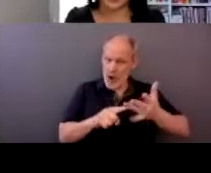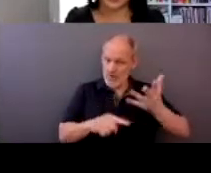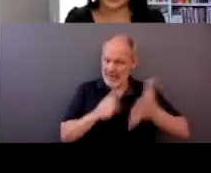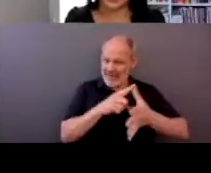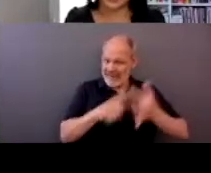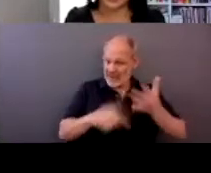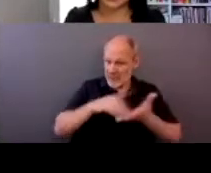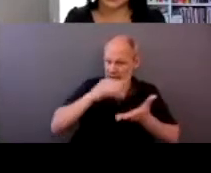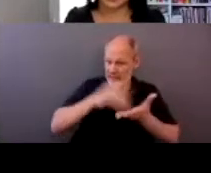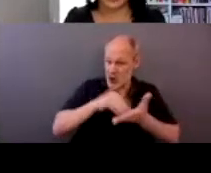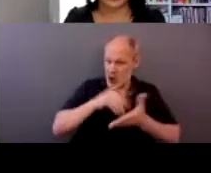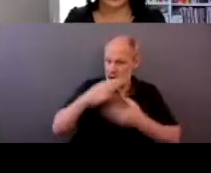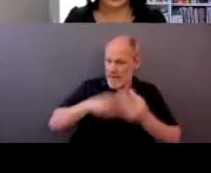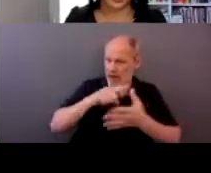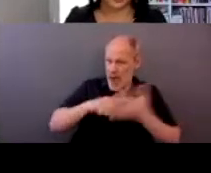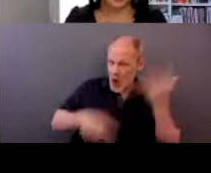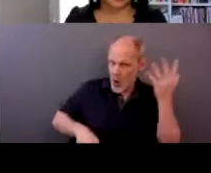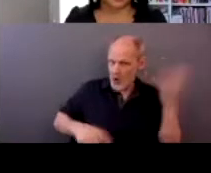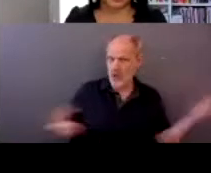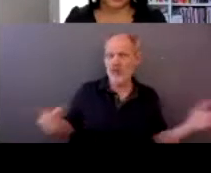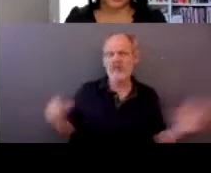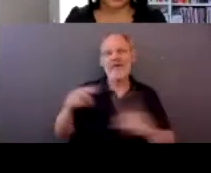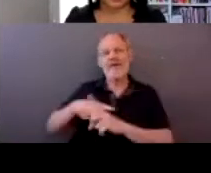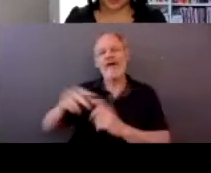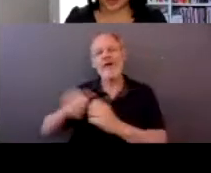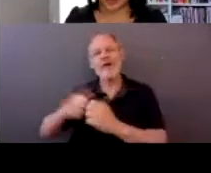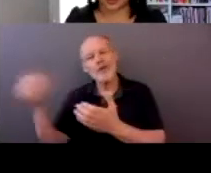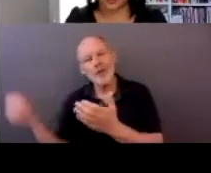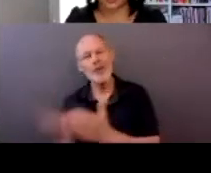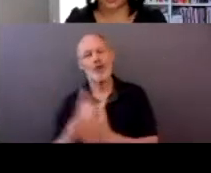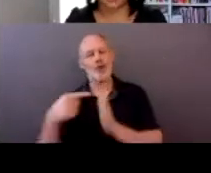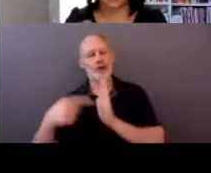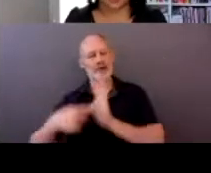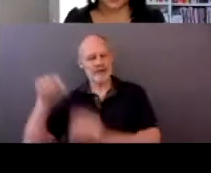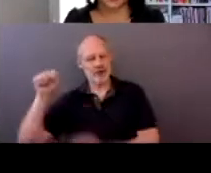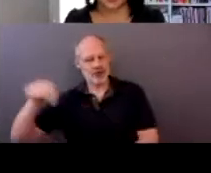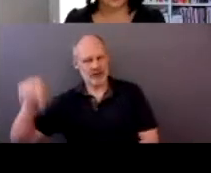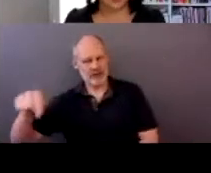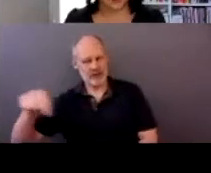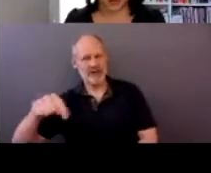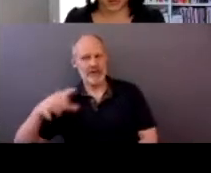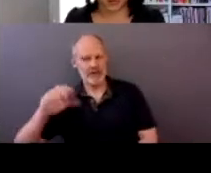So it's been great to see how one program area has informed some of our other program areas.